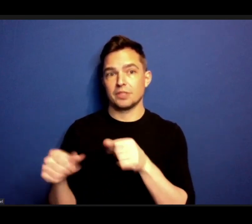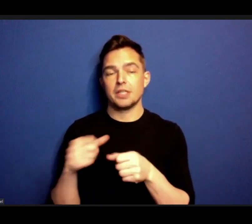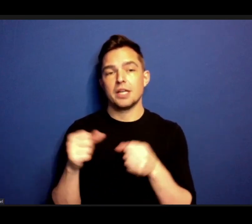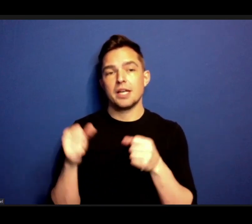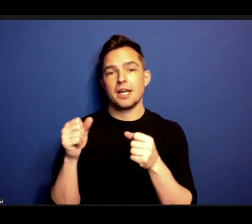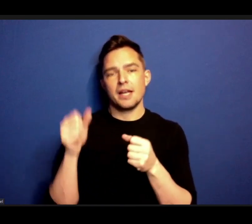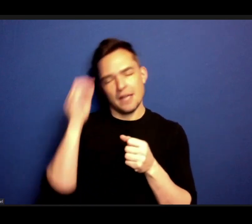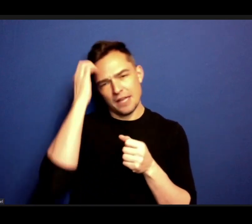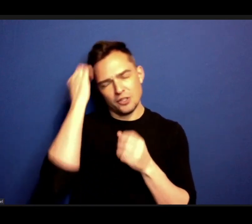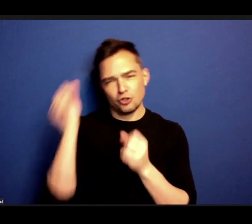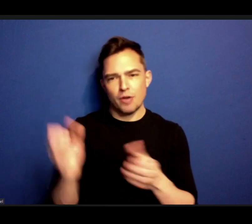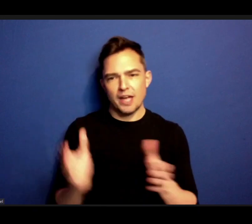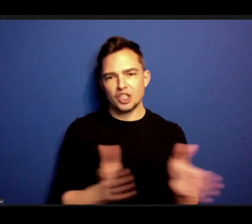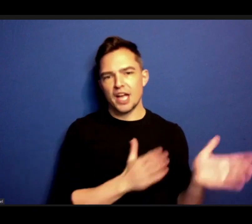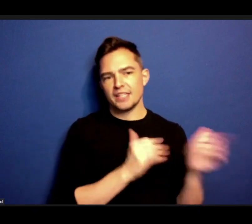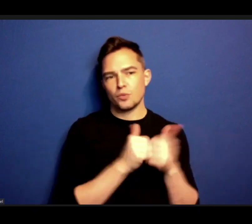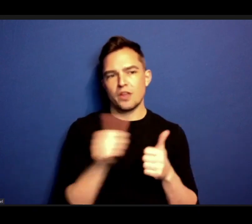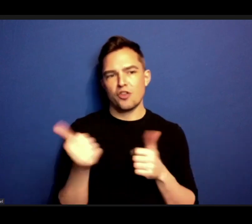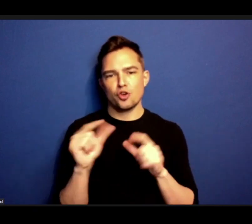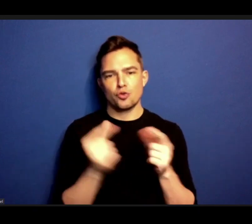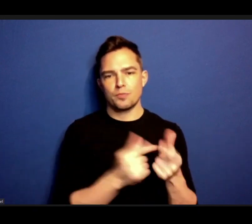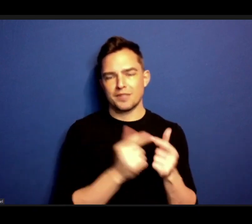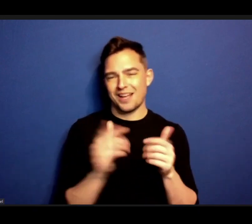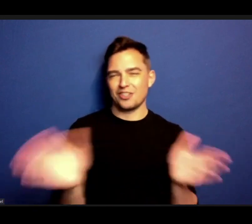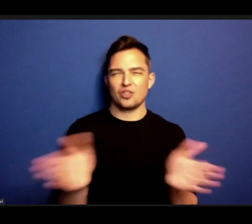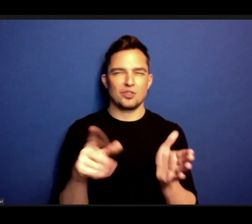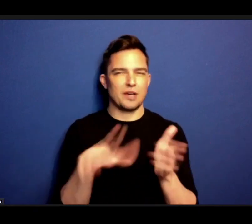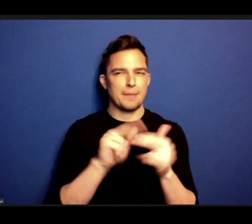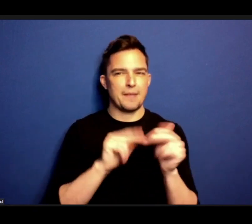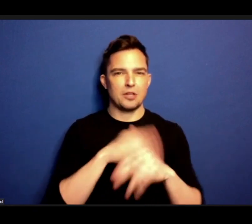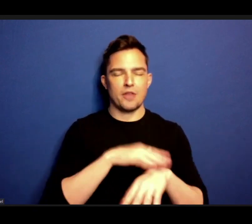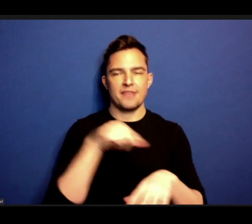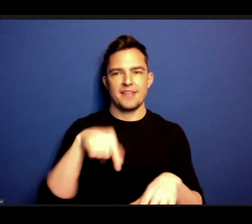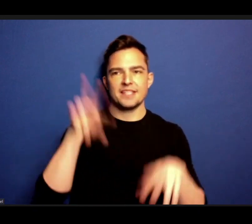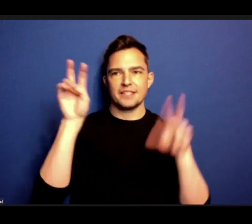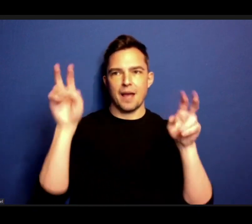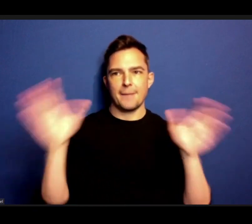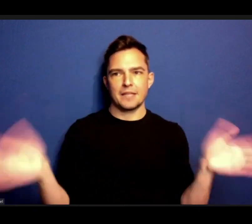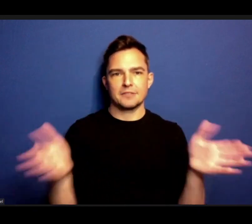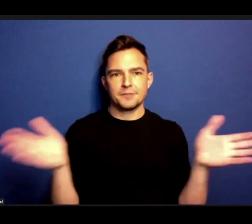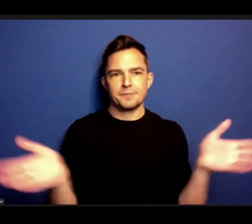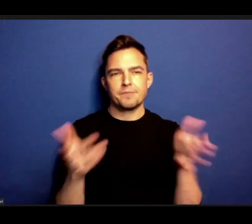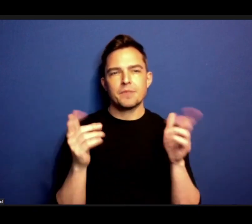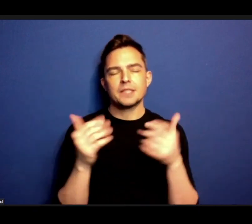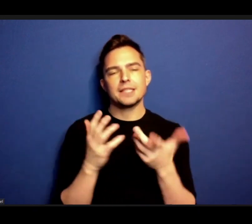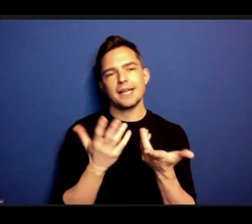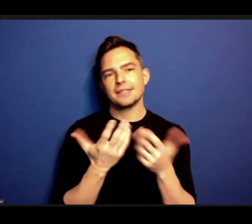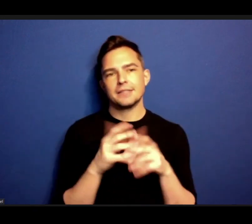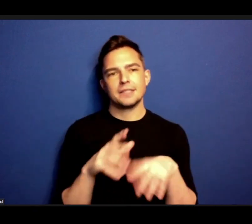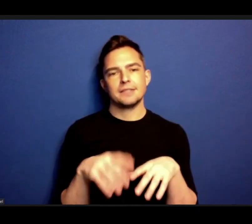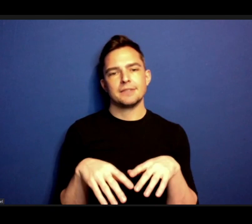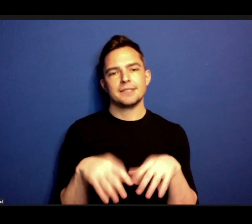So I do encourage folks just to build on this topic. Great sort of cause around the increasing